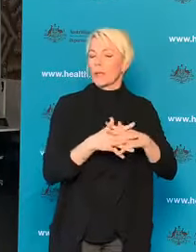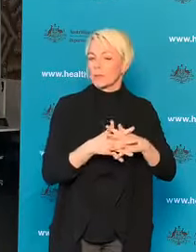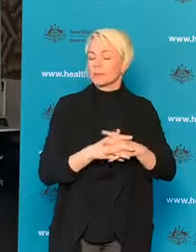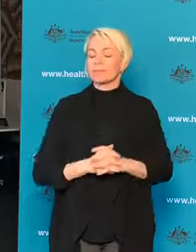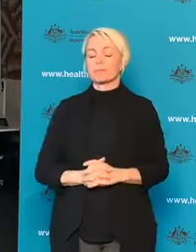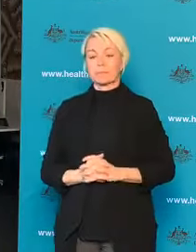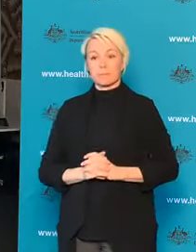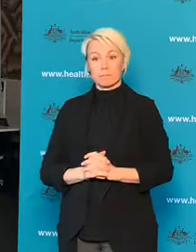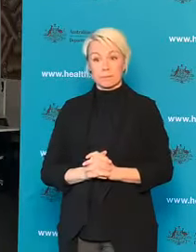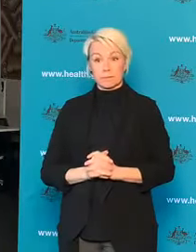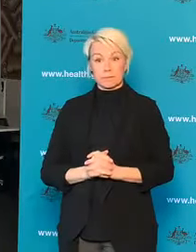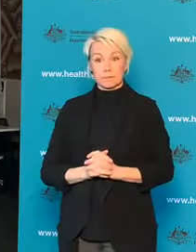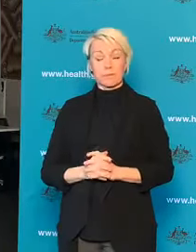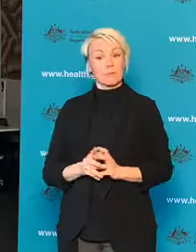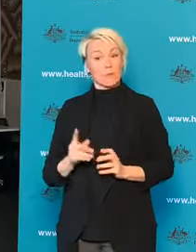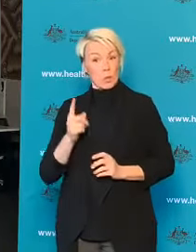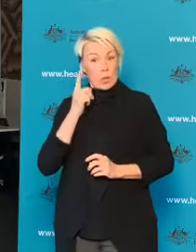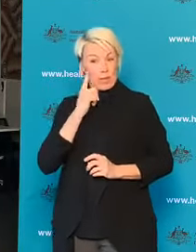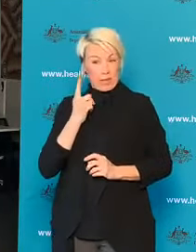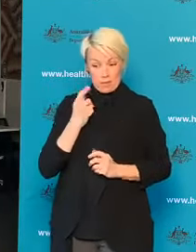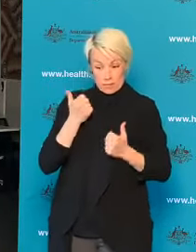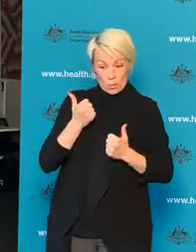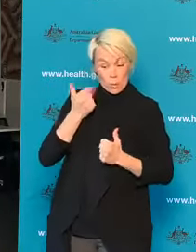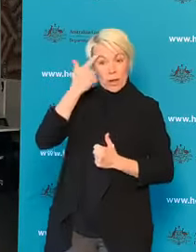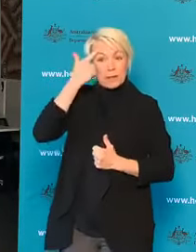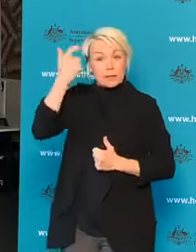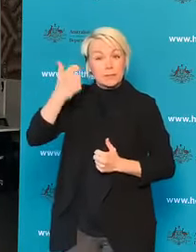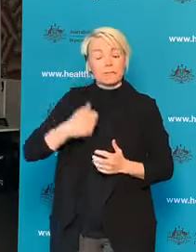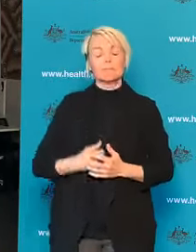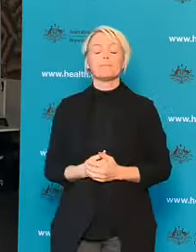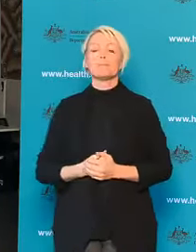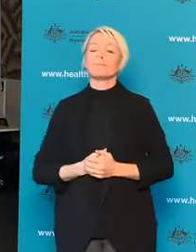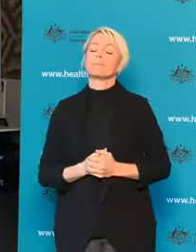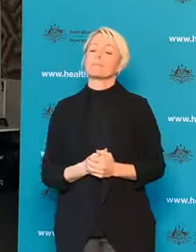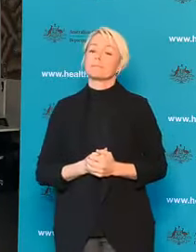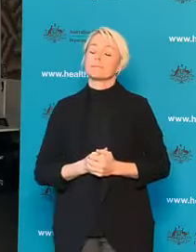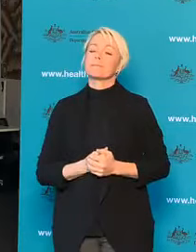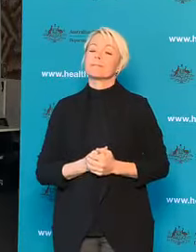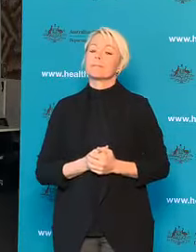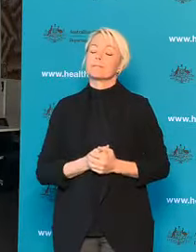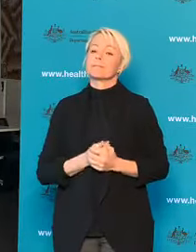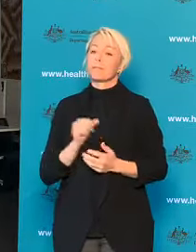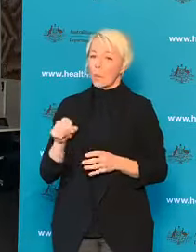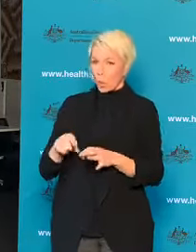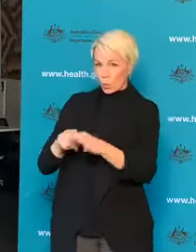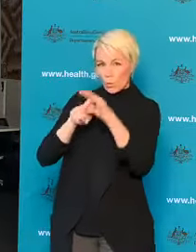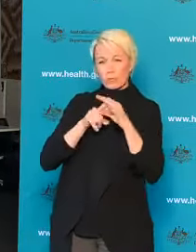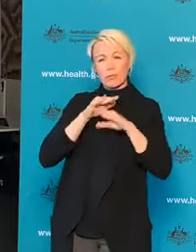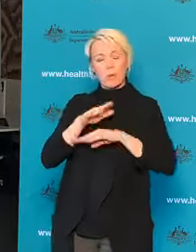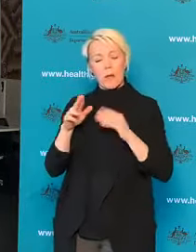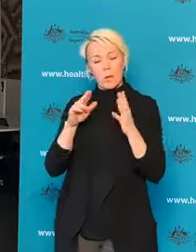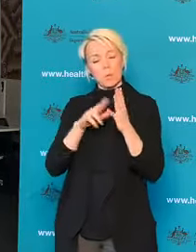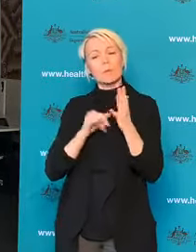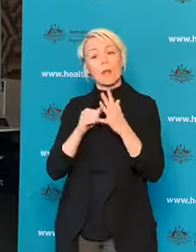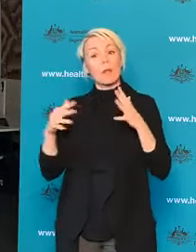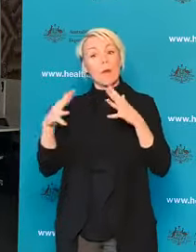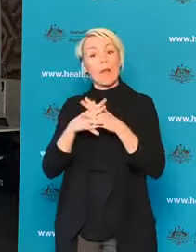risk of Victoria's COVID spreading over the border? So the question is about New South Wales imposing a requirement